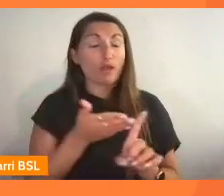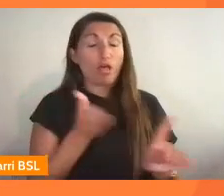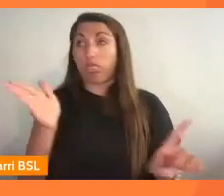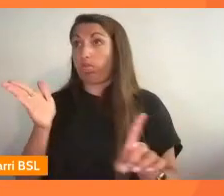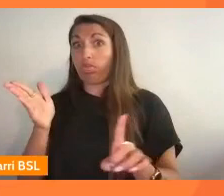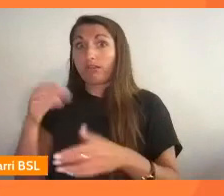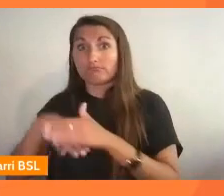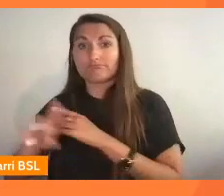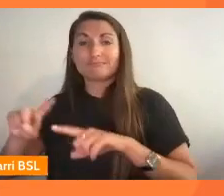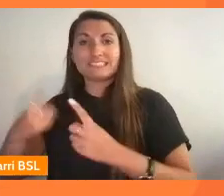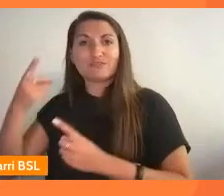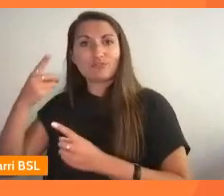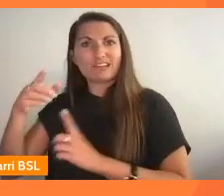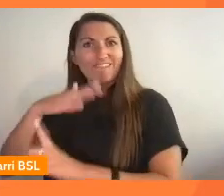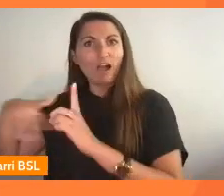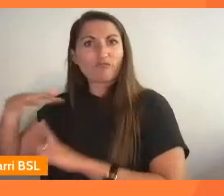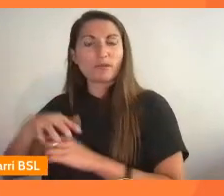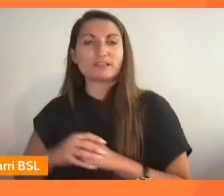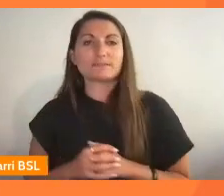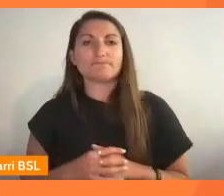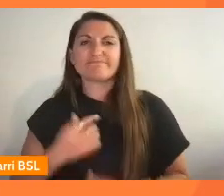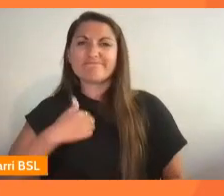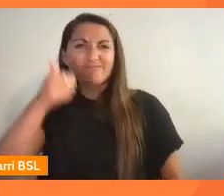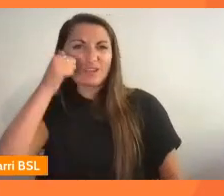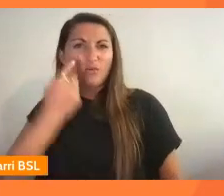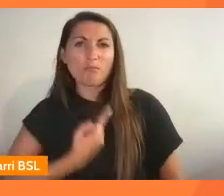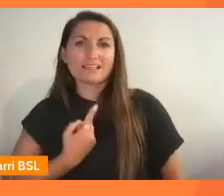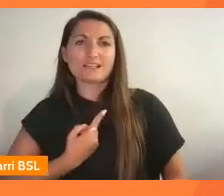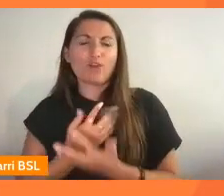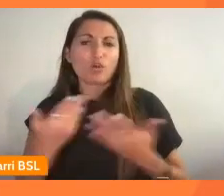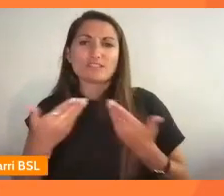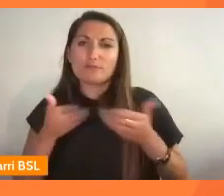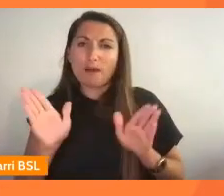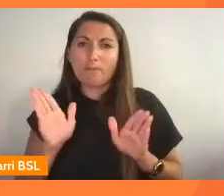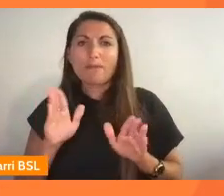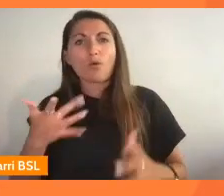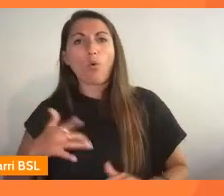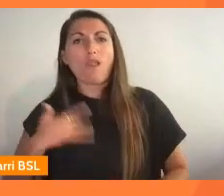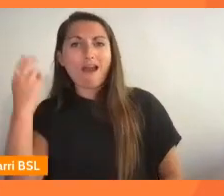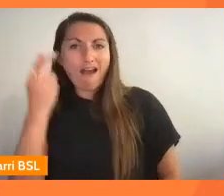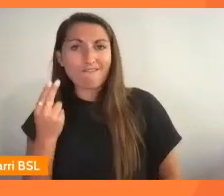Now, I know from lots of live public artworks, it's complicated when you